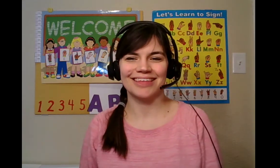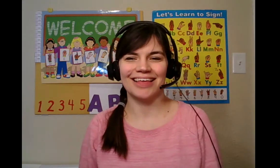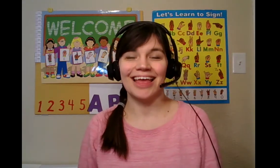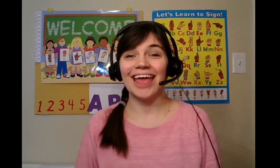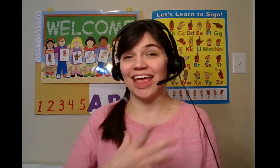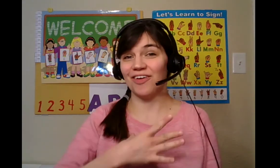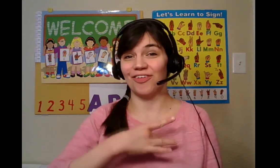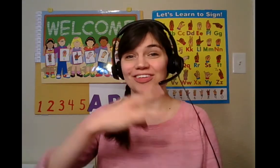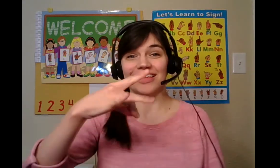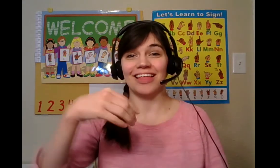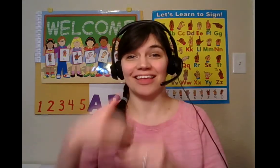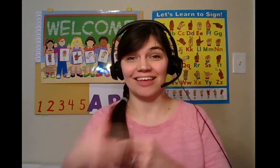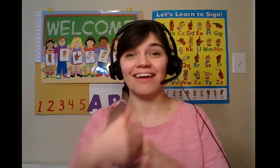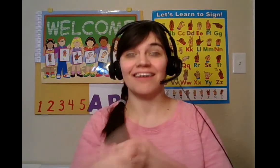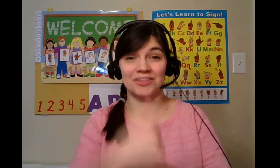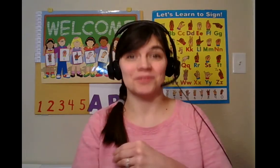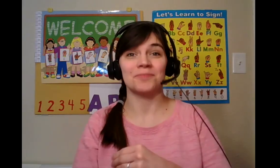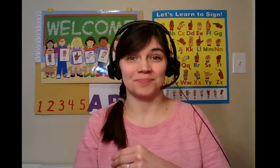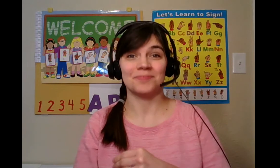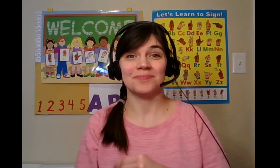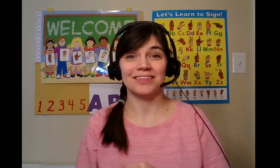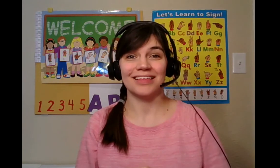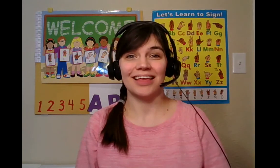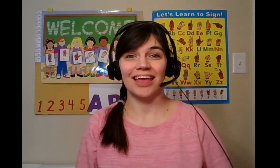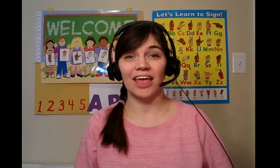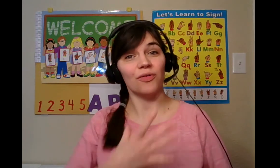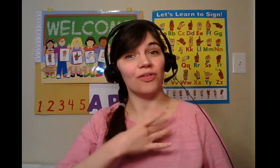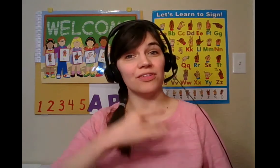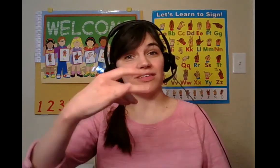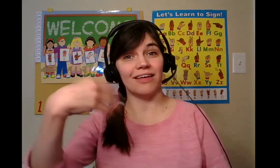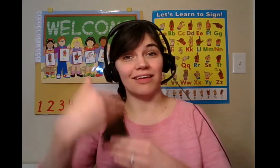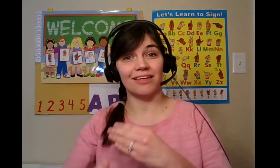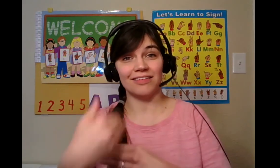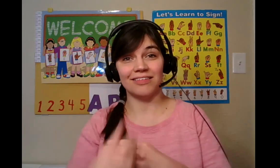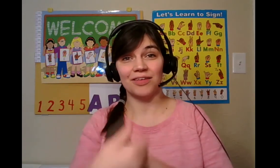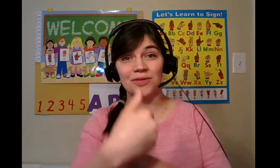Harold... Harold...